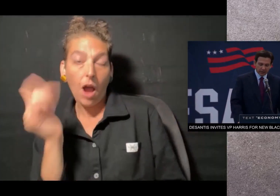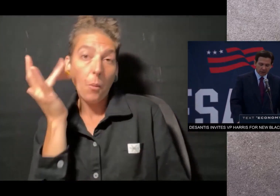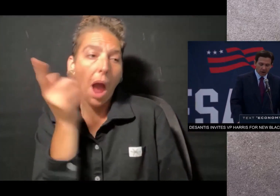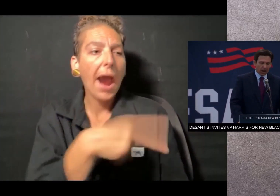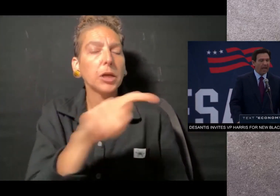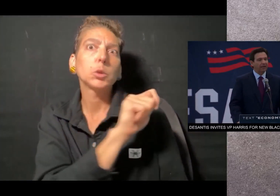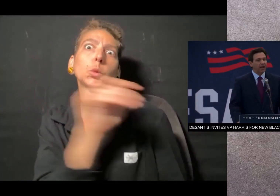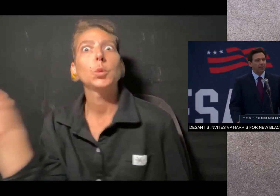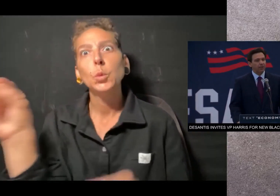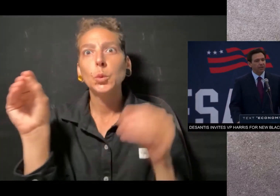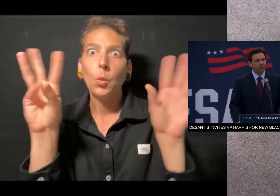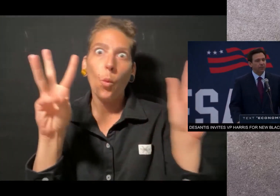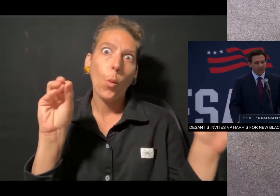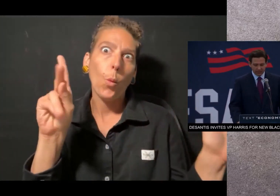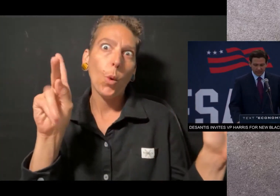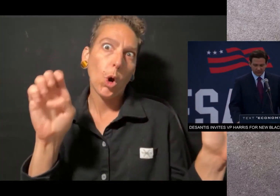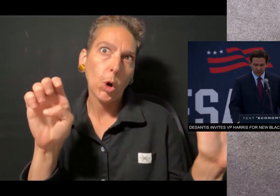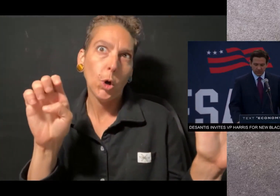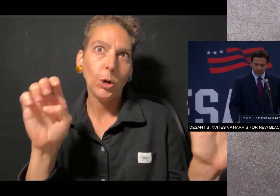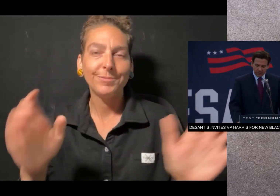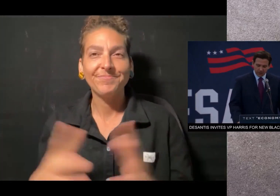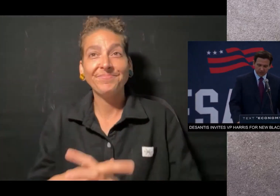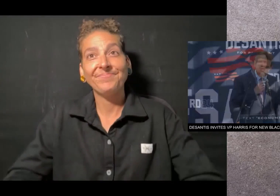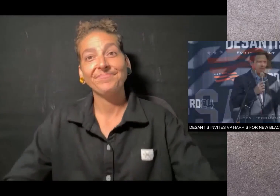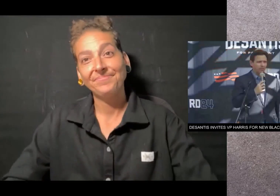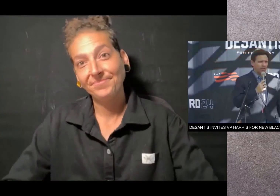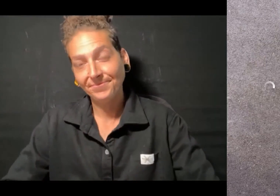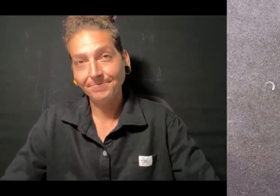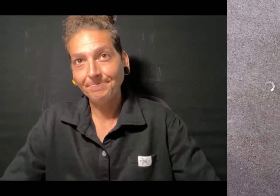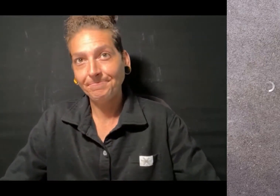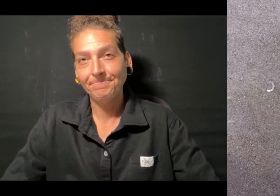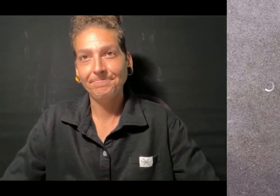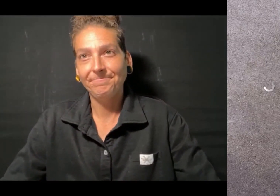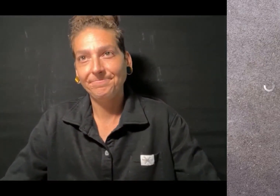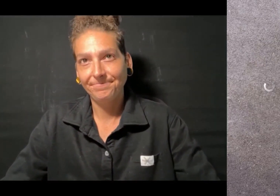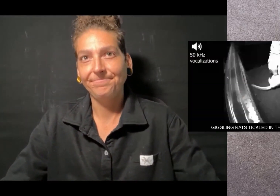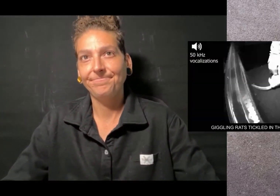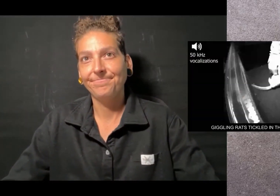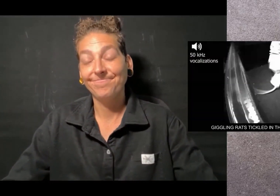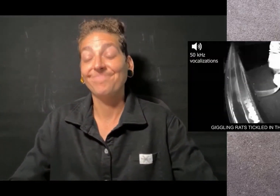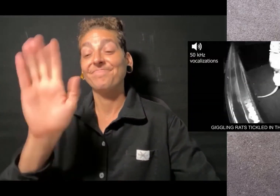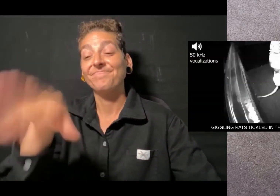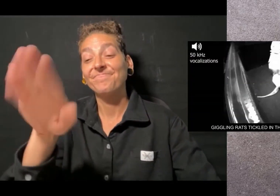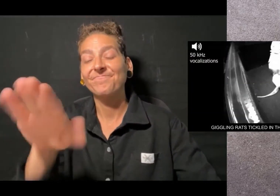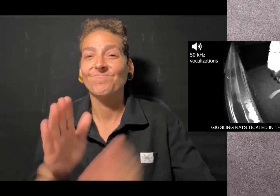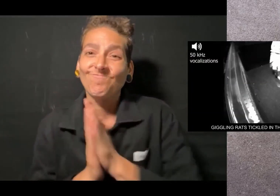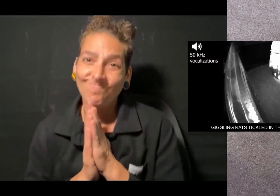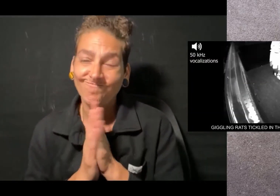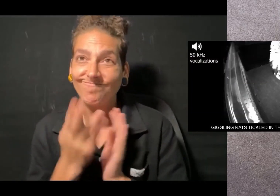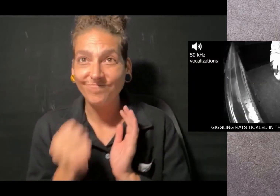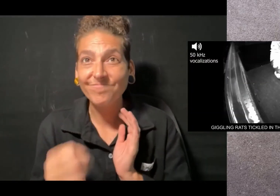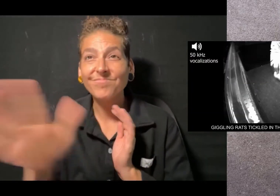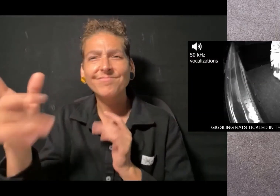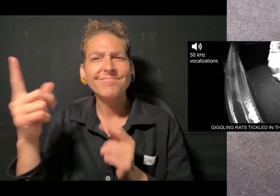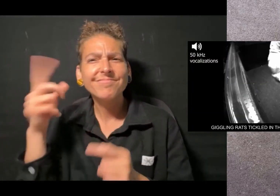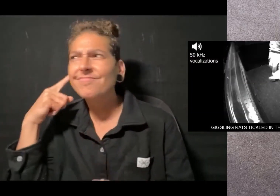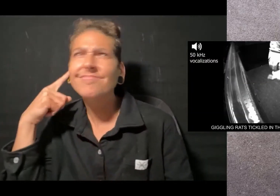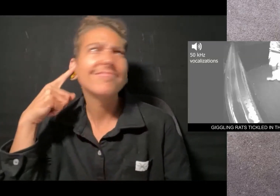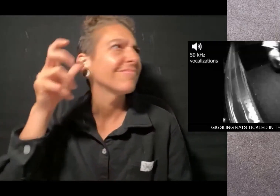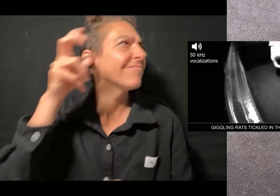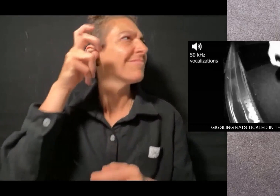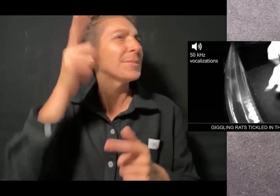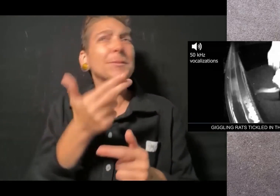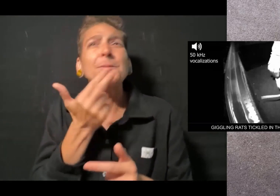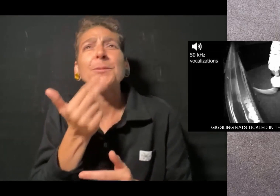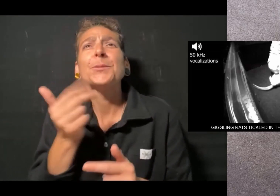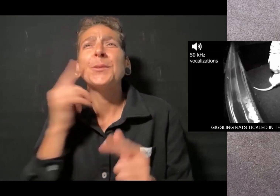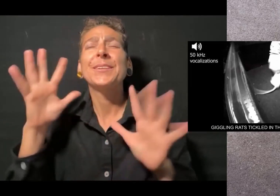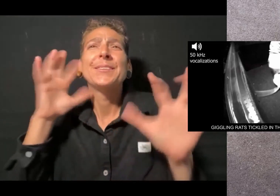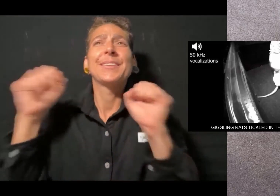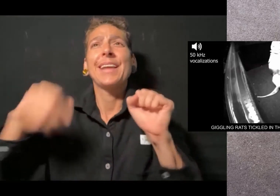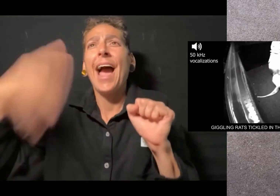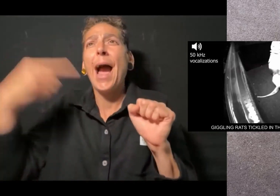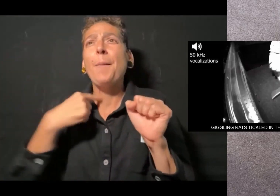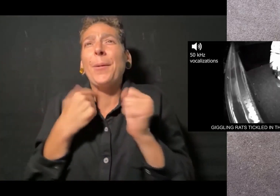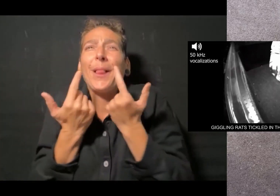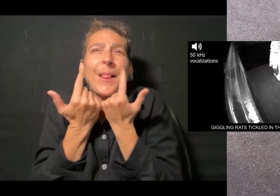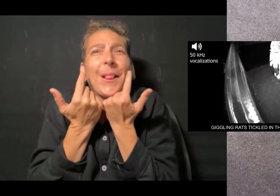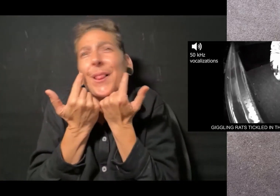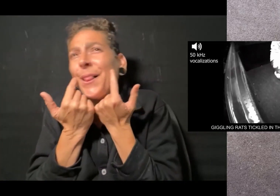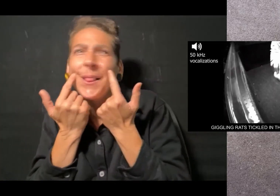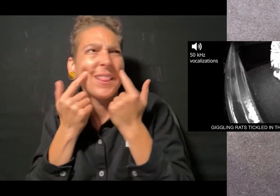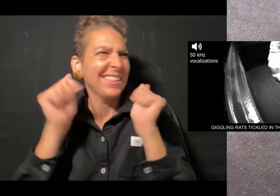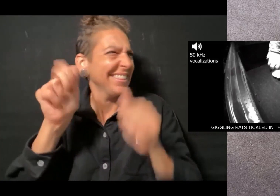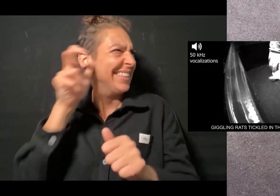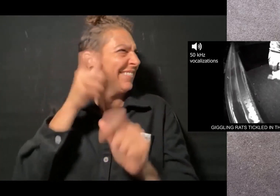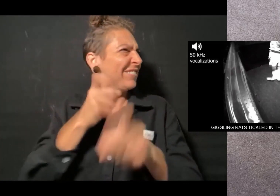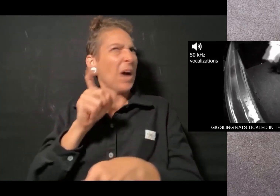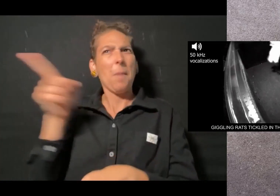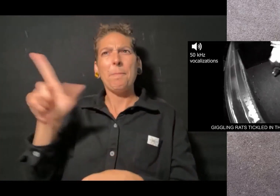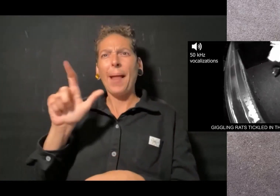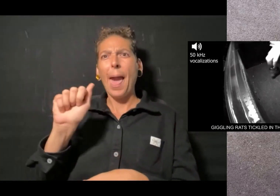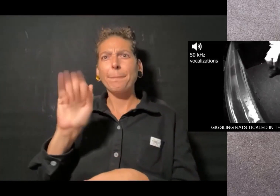in Florida because it was too woke the sound of teeny tiny high pitch giggles could be